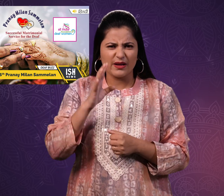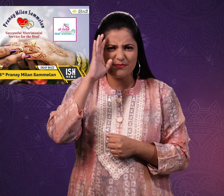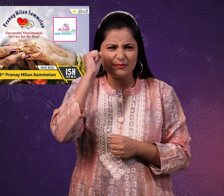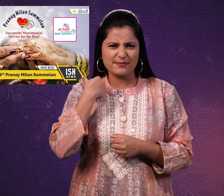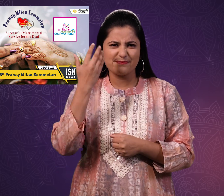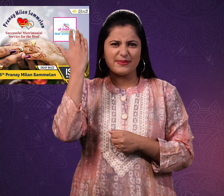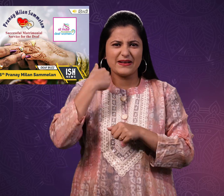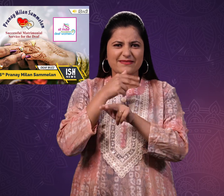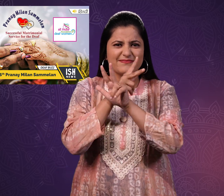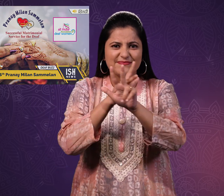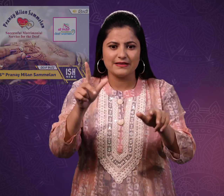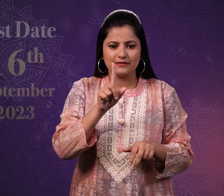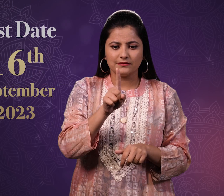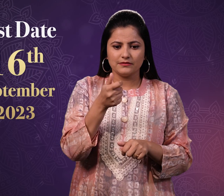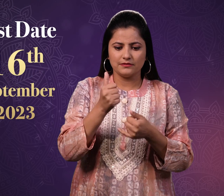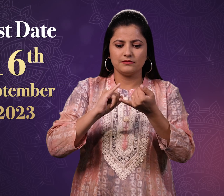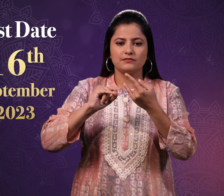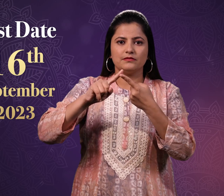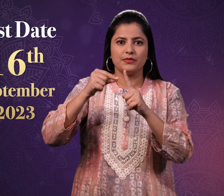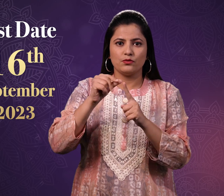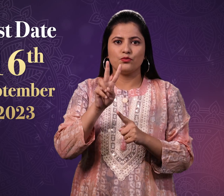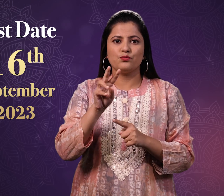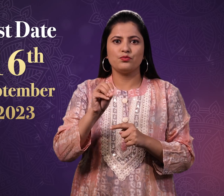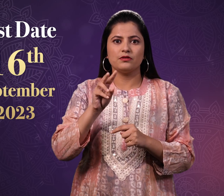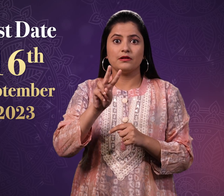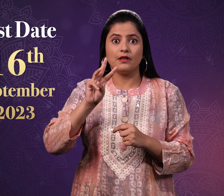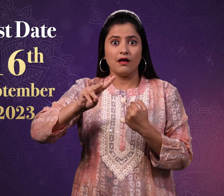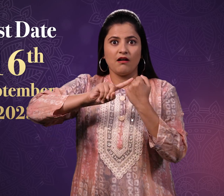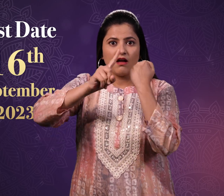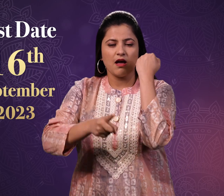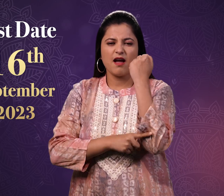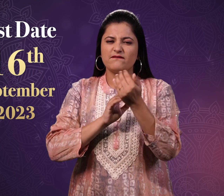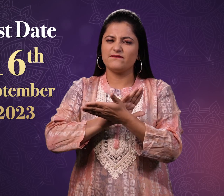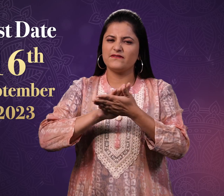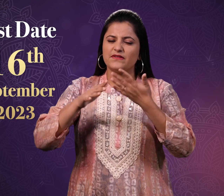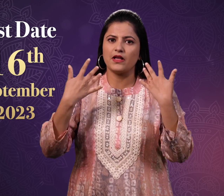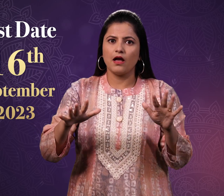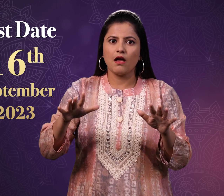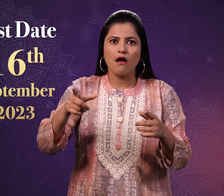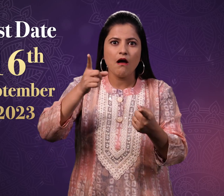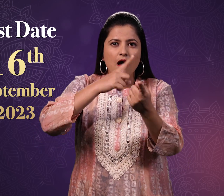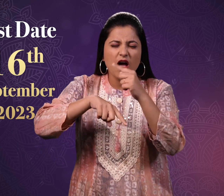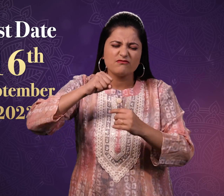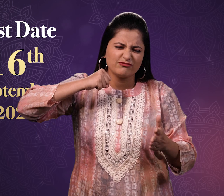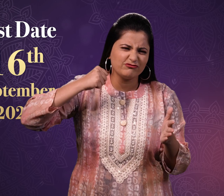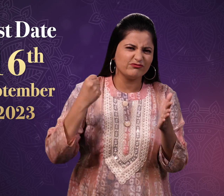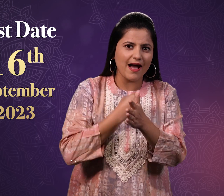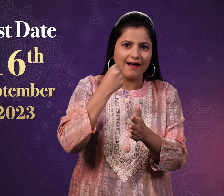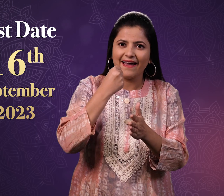Remember earlier we had released a video saying 16th September 2023 was the last day to register. Many of you were disappointed.